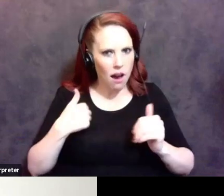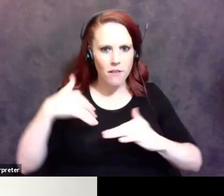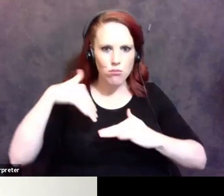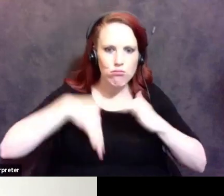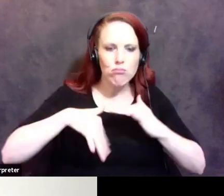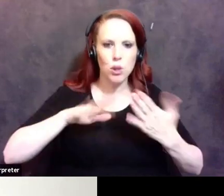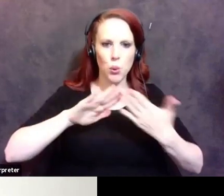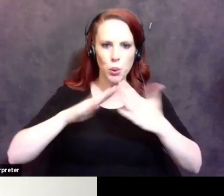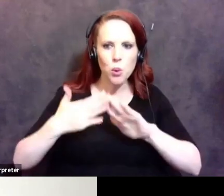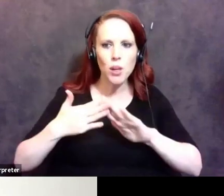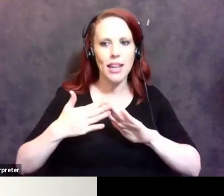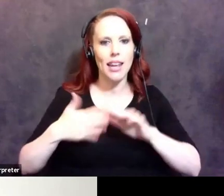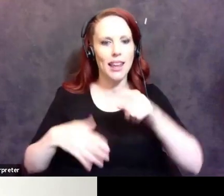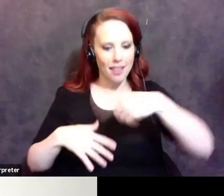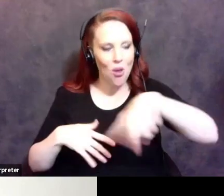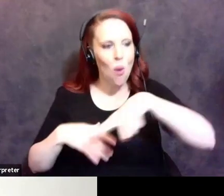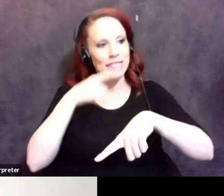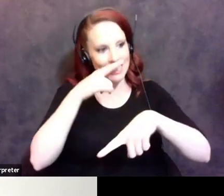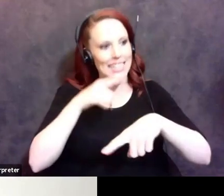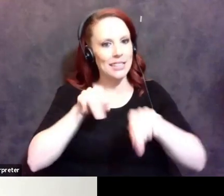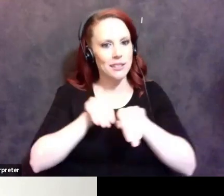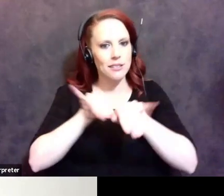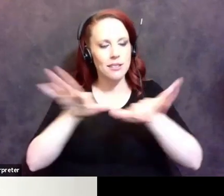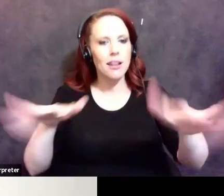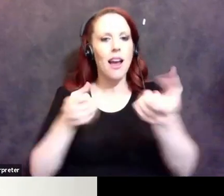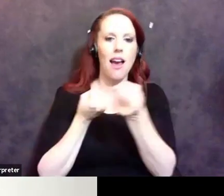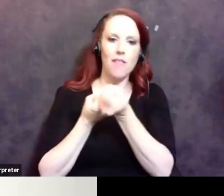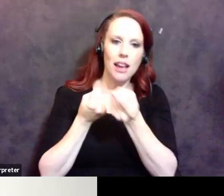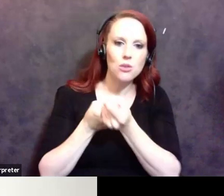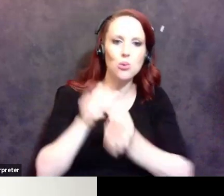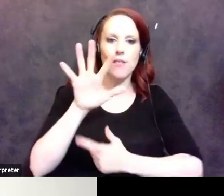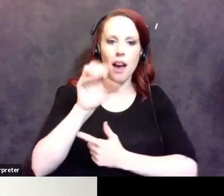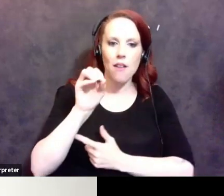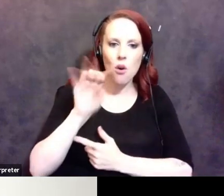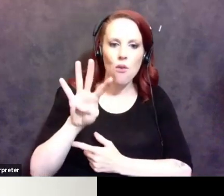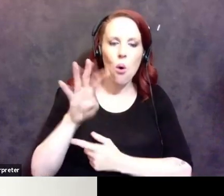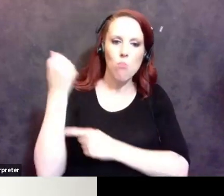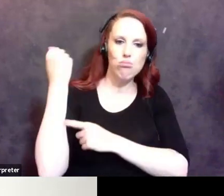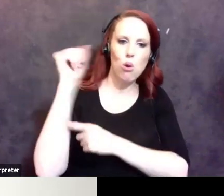to then go on and advocate which led to the 504 protest which was linked to the precursor